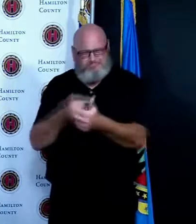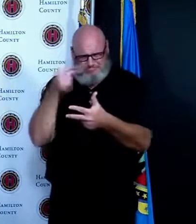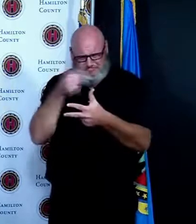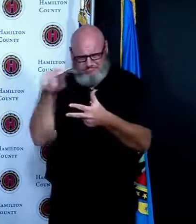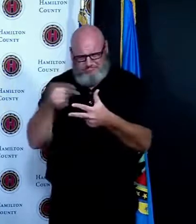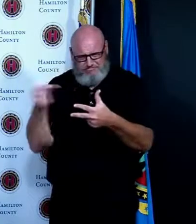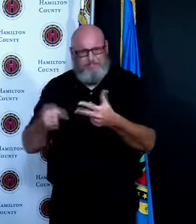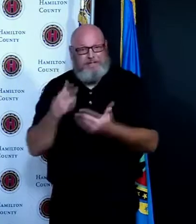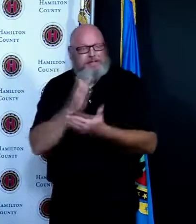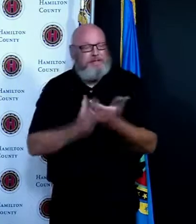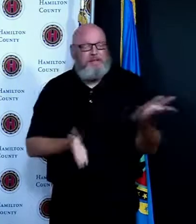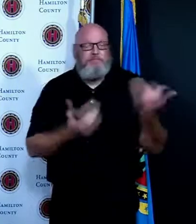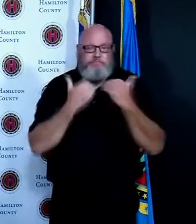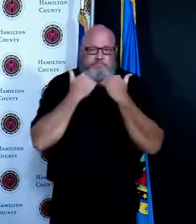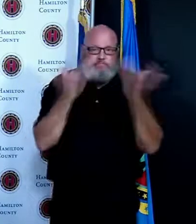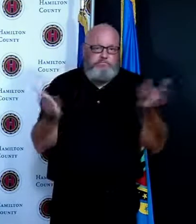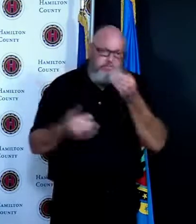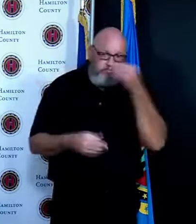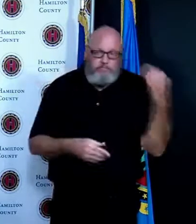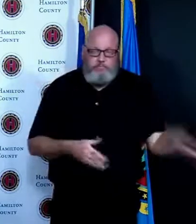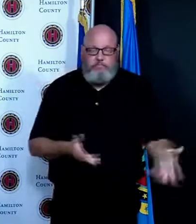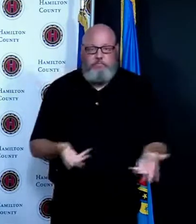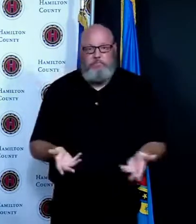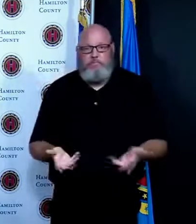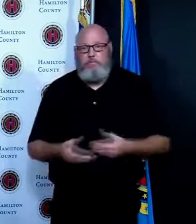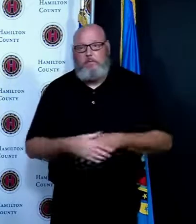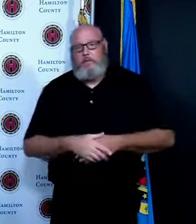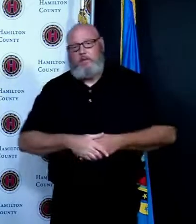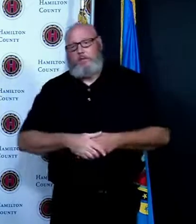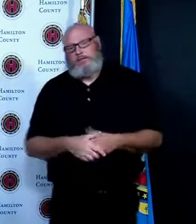to bring people back together I would encourage you if you're if you're gonna if you're gonna